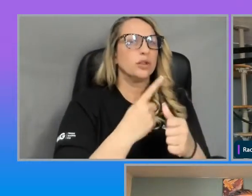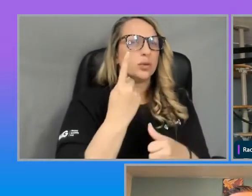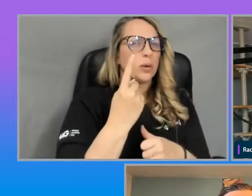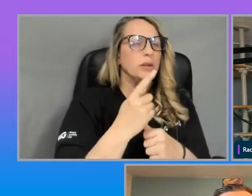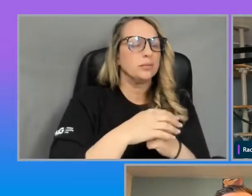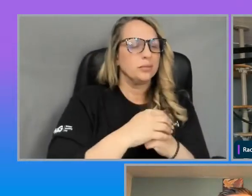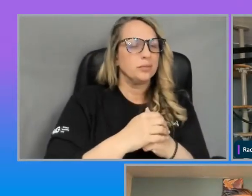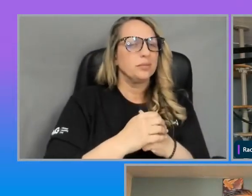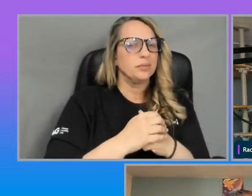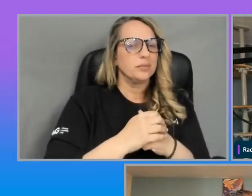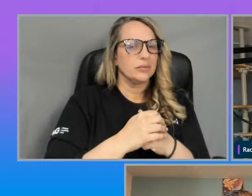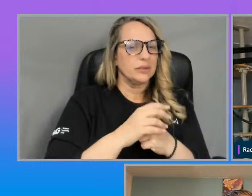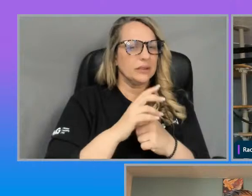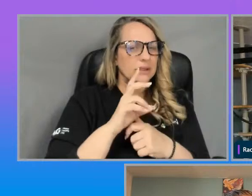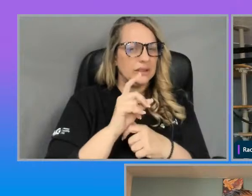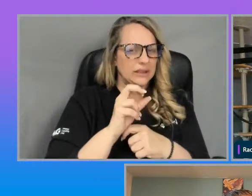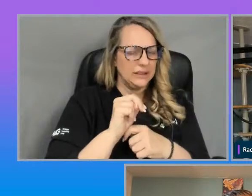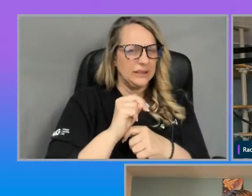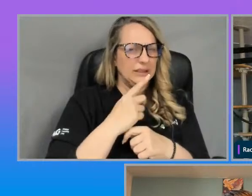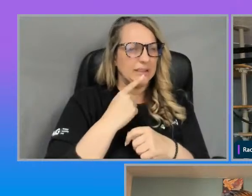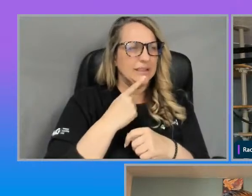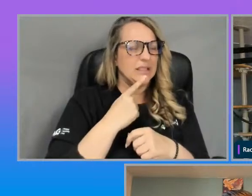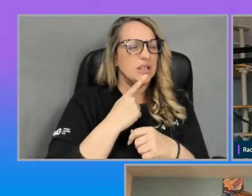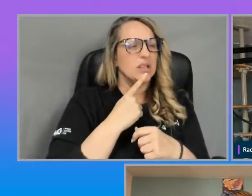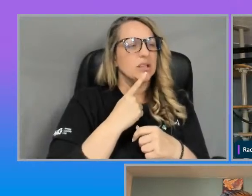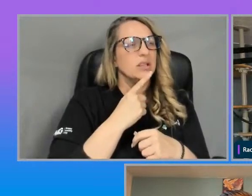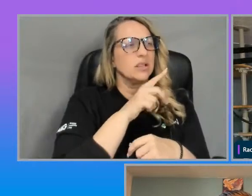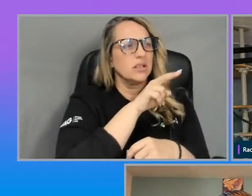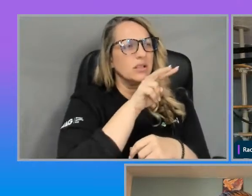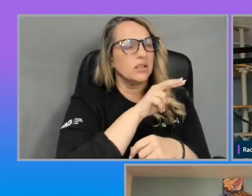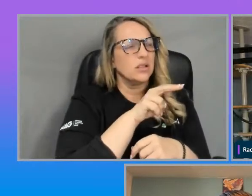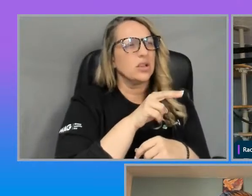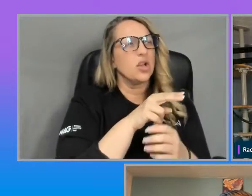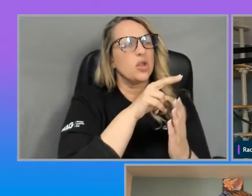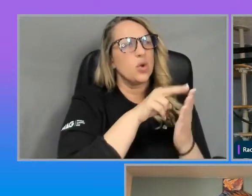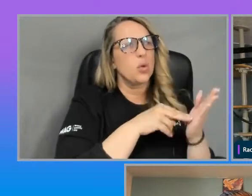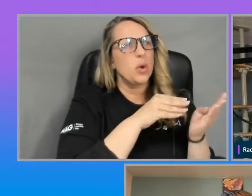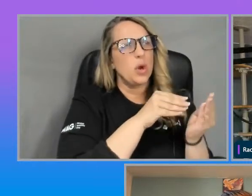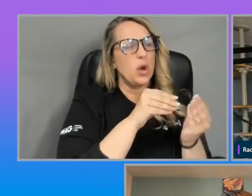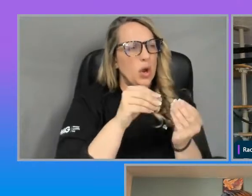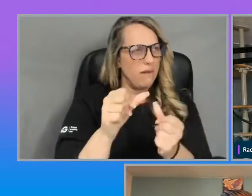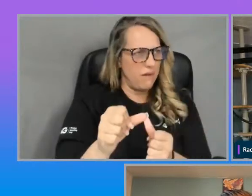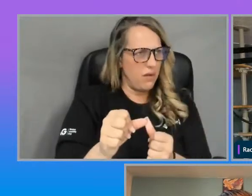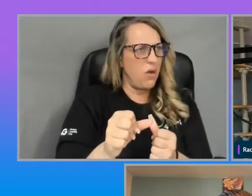start with from Dylan is does the reading flow property change